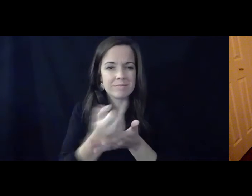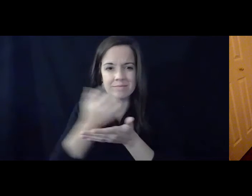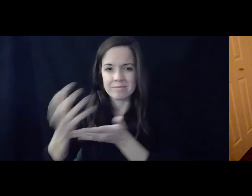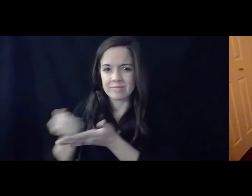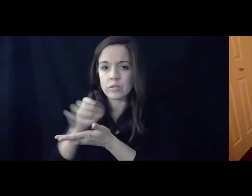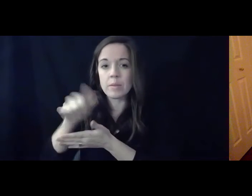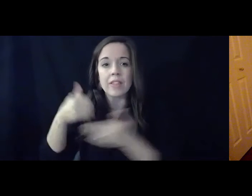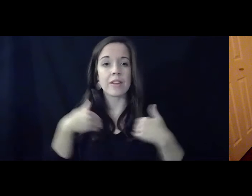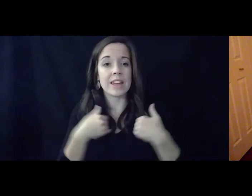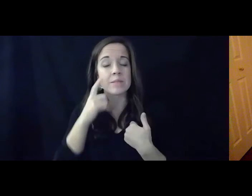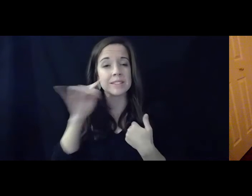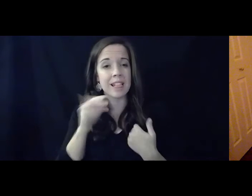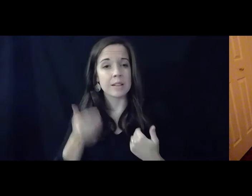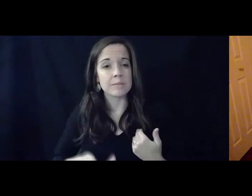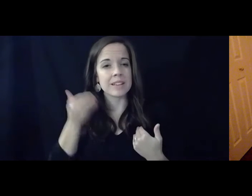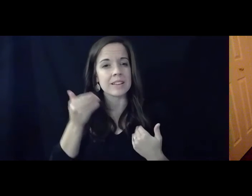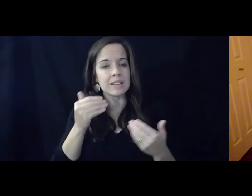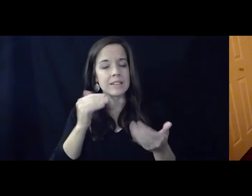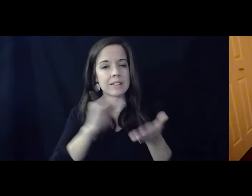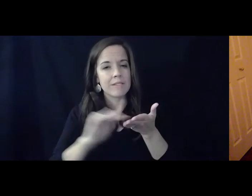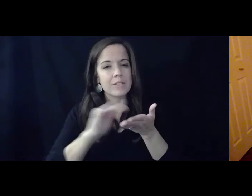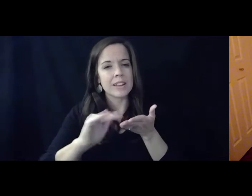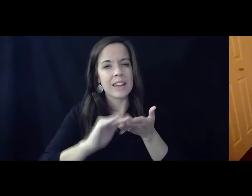Forgive my indiscretion with feed, the wild hunger